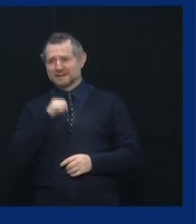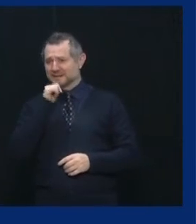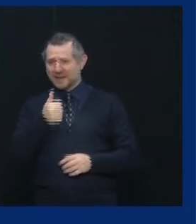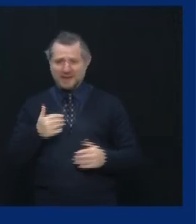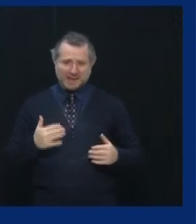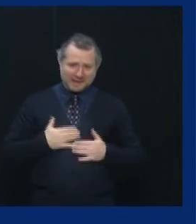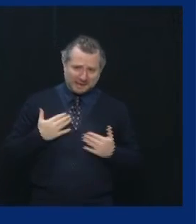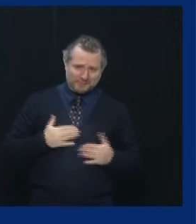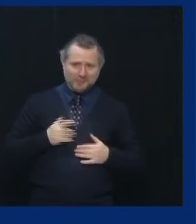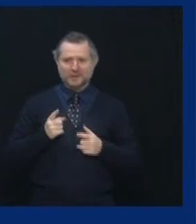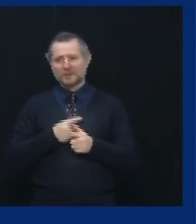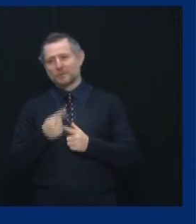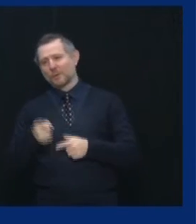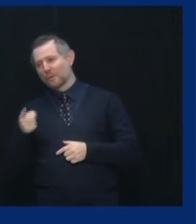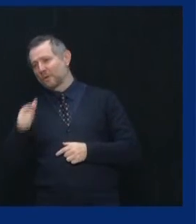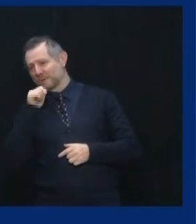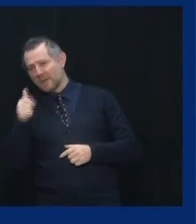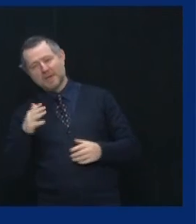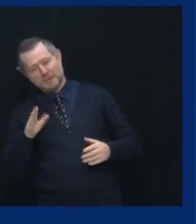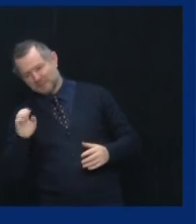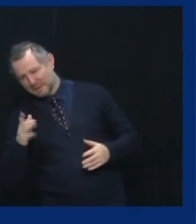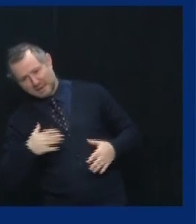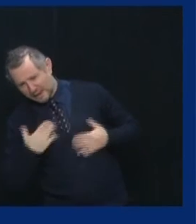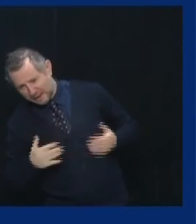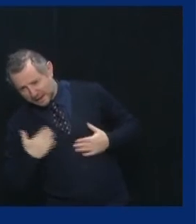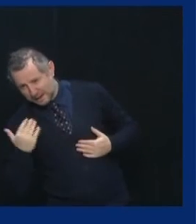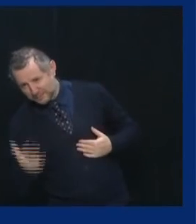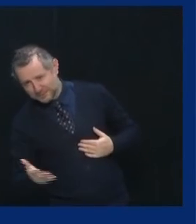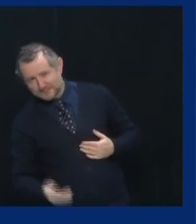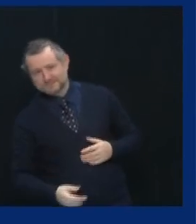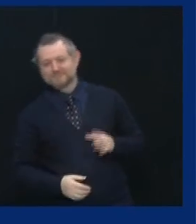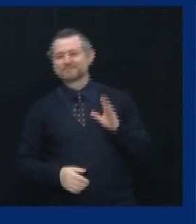SOMETHING ABOUT HAPPINESS. OH, YES, THERE IS.